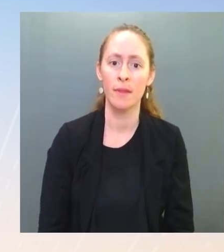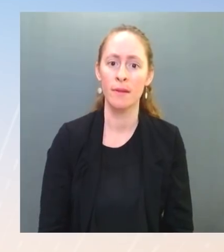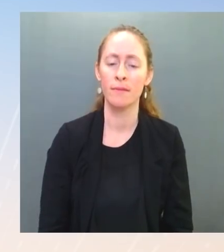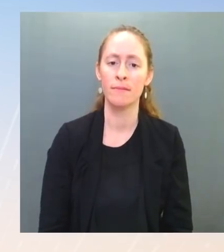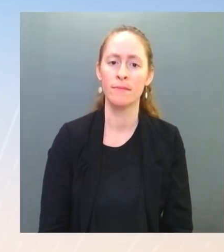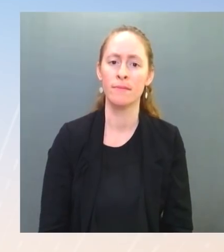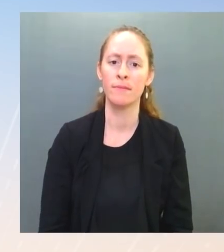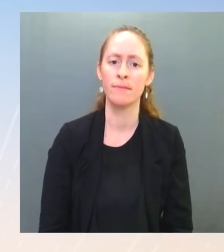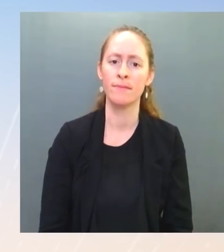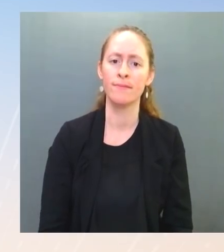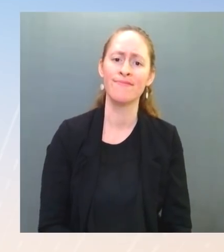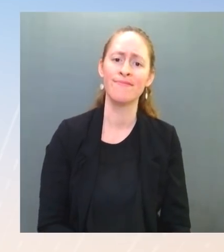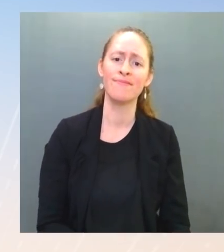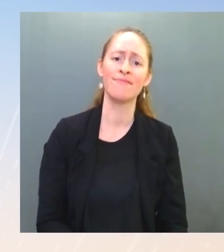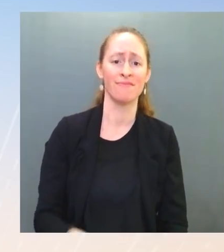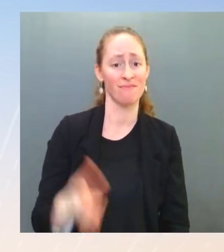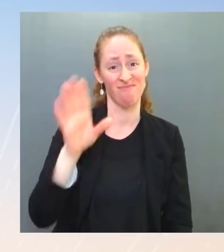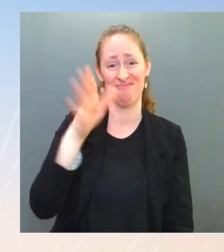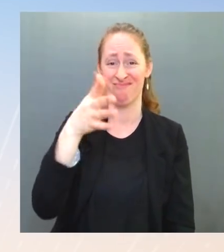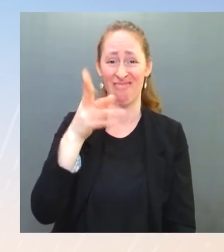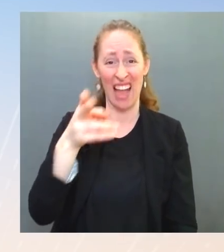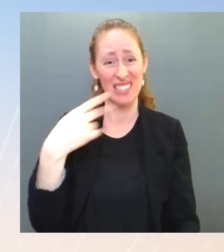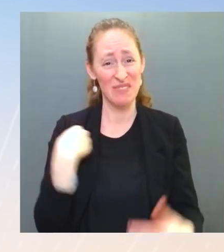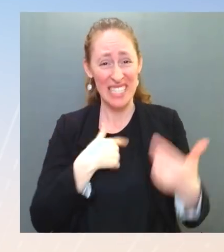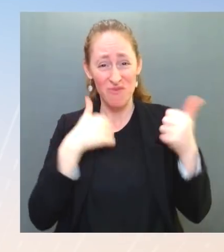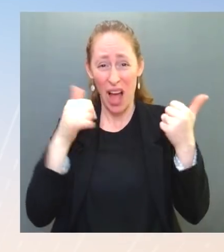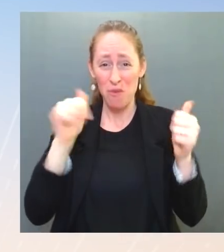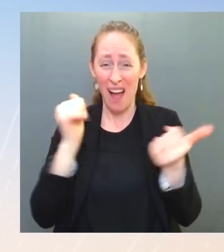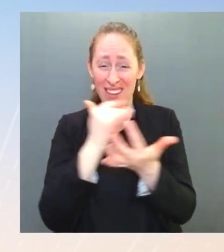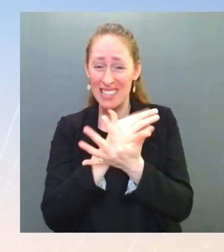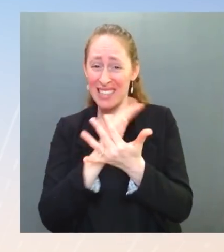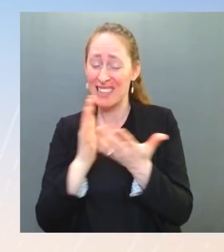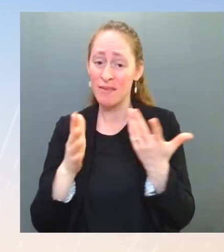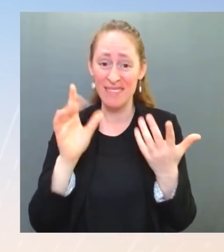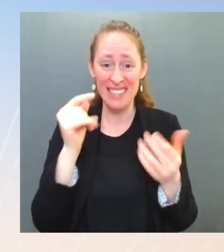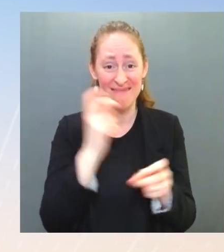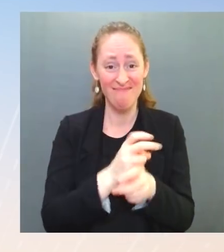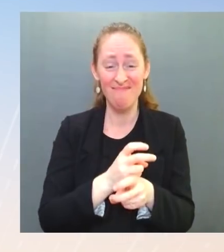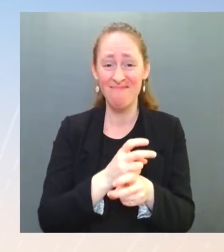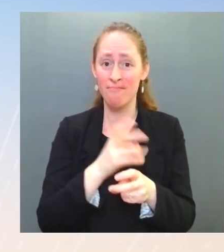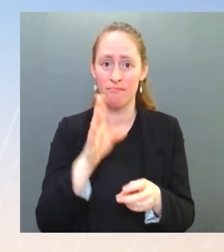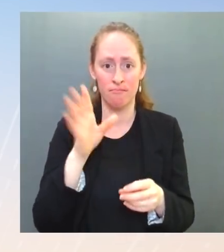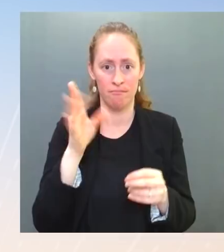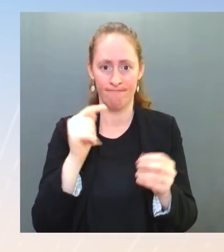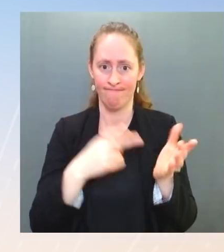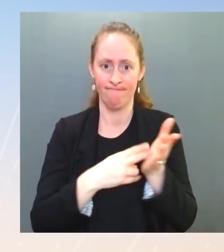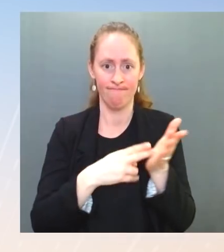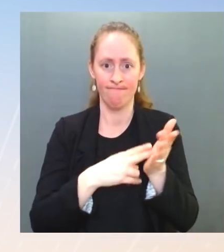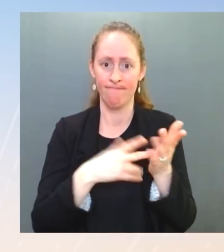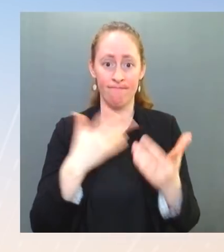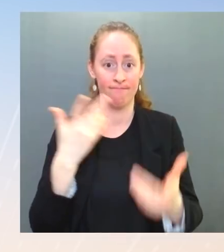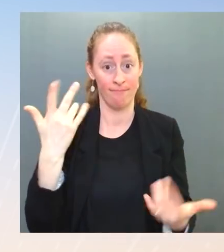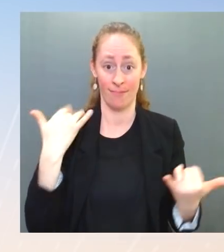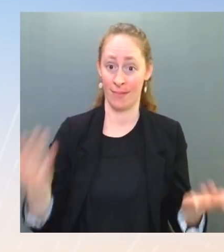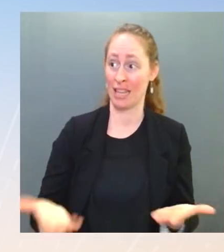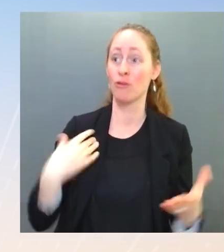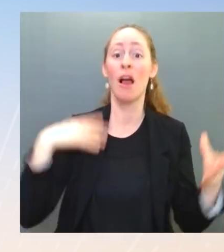to talk publicly about these cases. And I would use evidence of some individuals we've been able to bring home from a variety of places